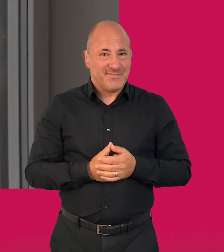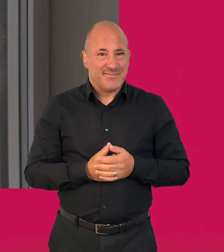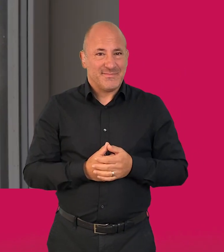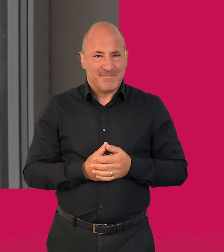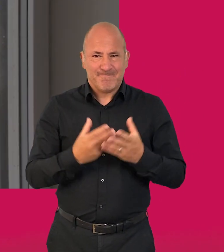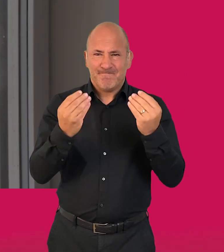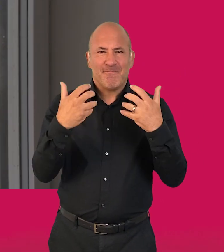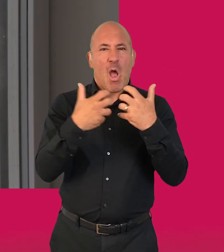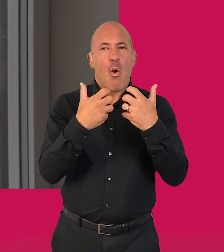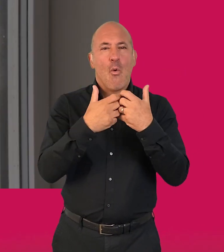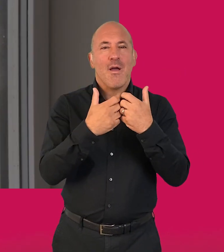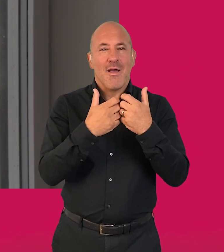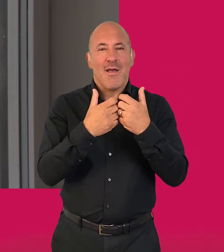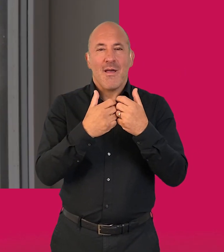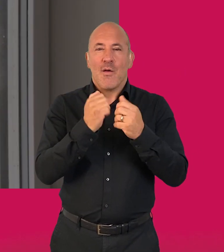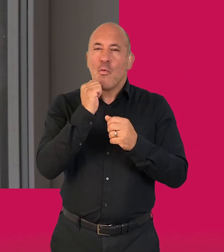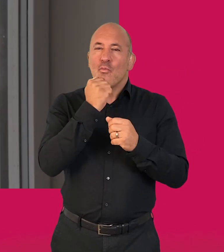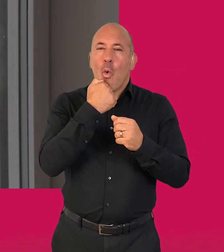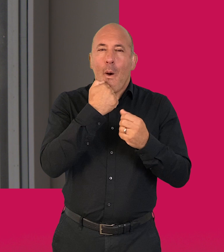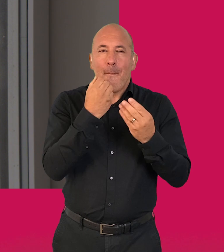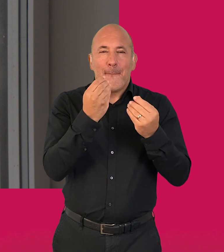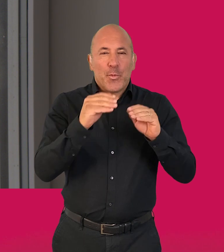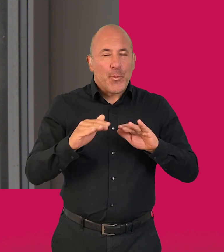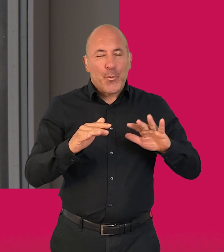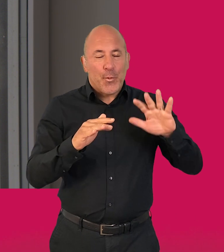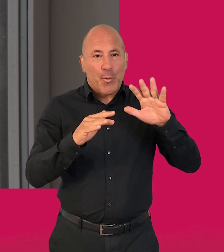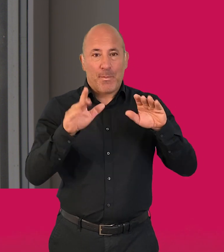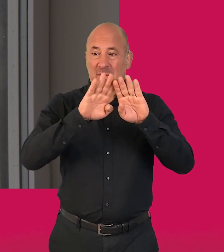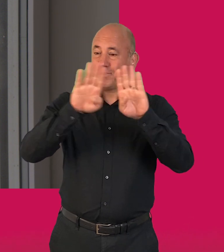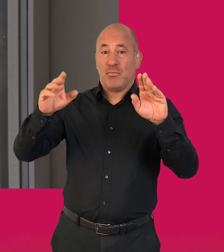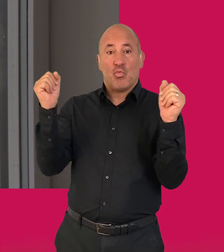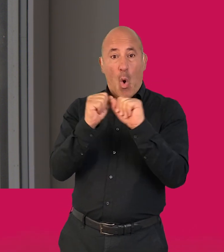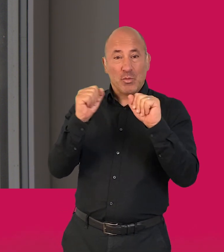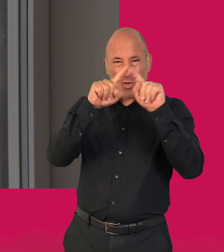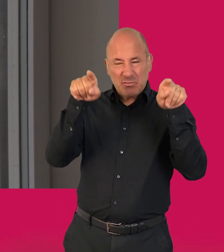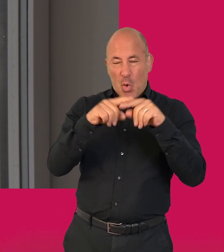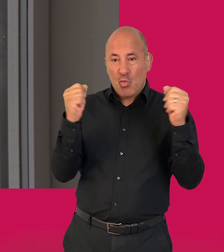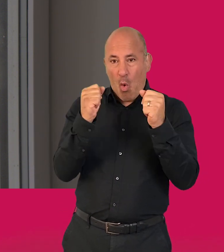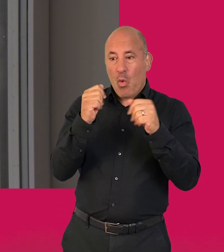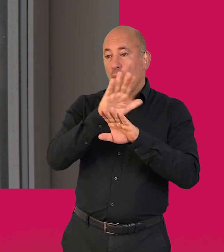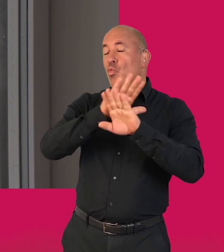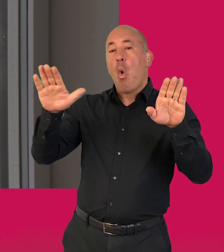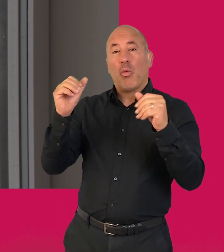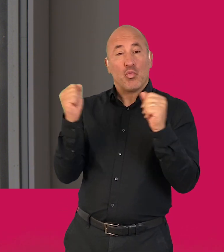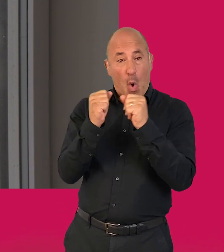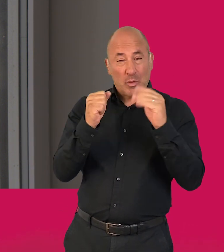Condensation occurs when warm, moist air hits a cold surface like a window or outside wall.